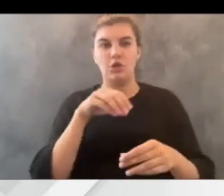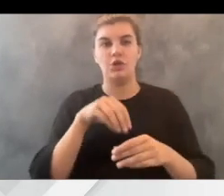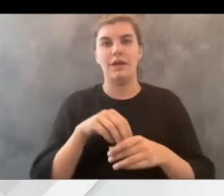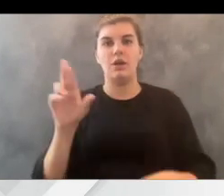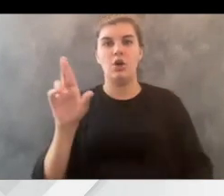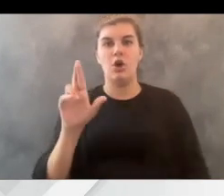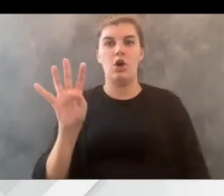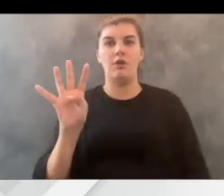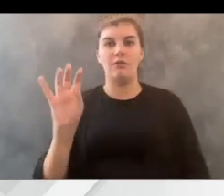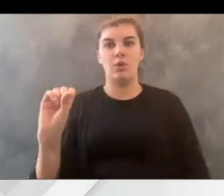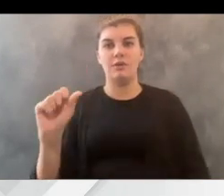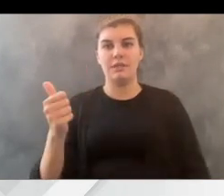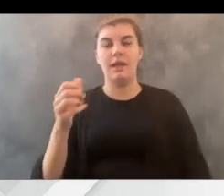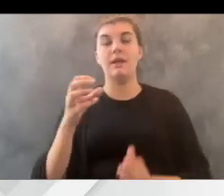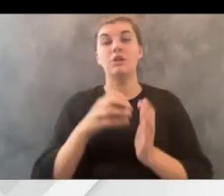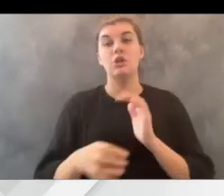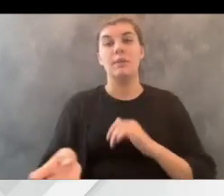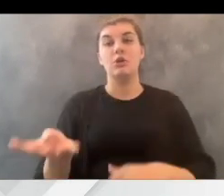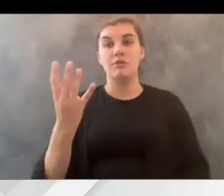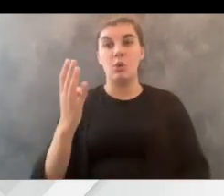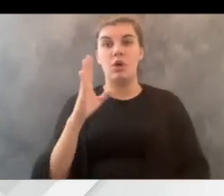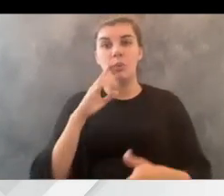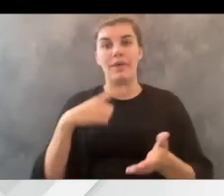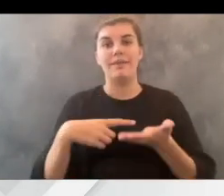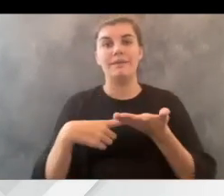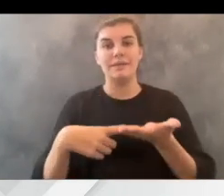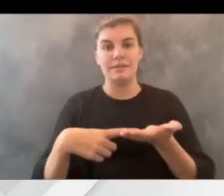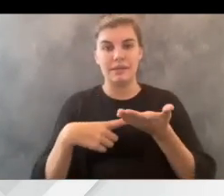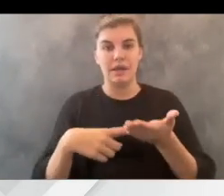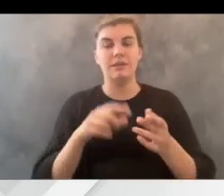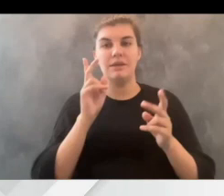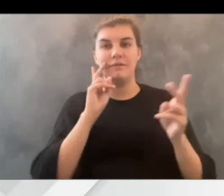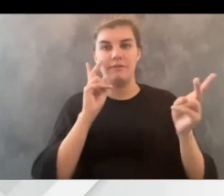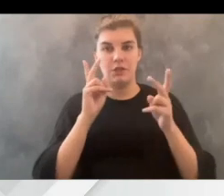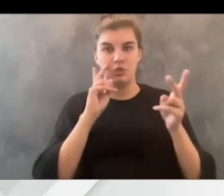In chapter 4, we will discuss the visual characters technical requirements.